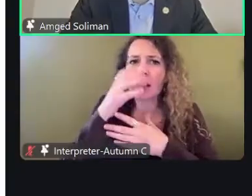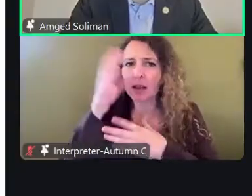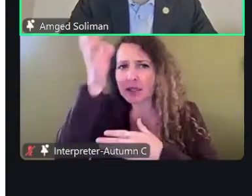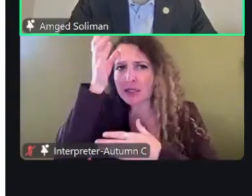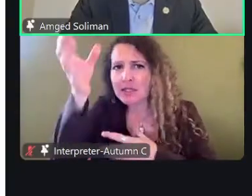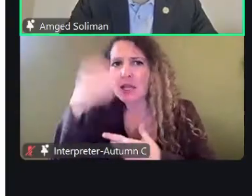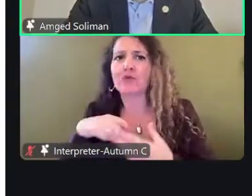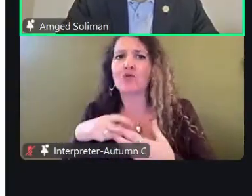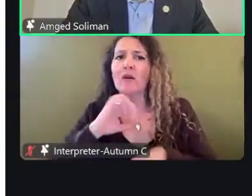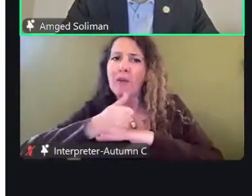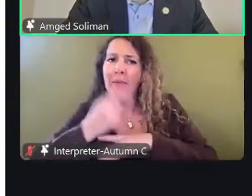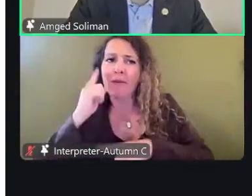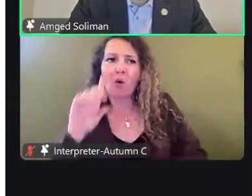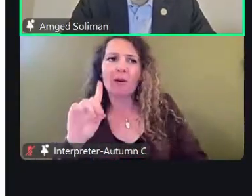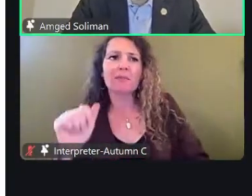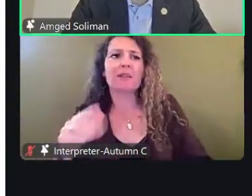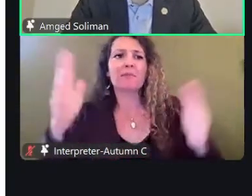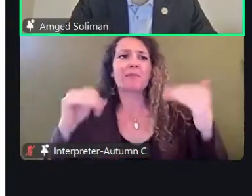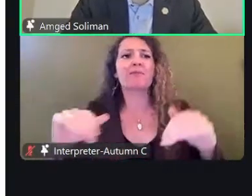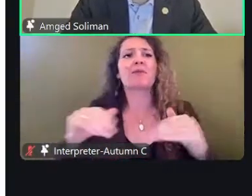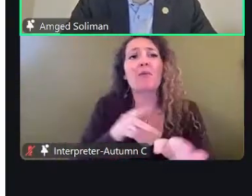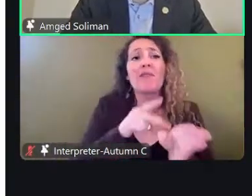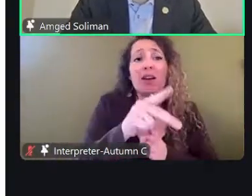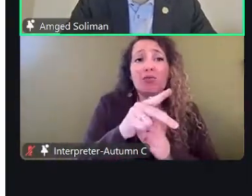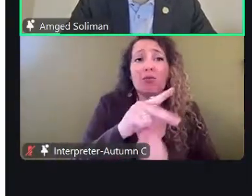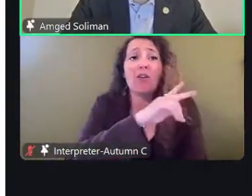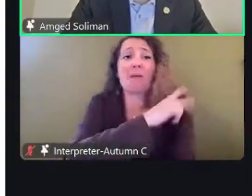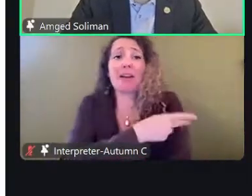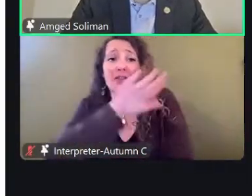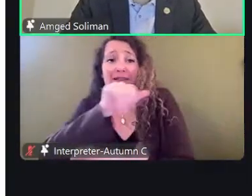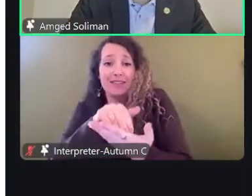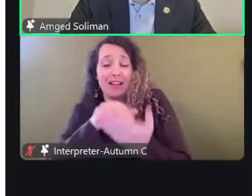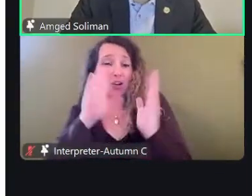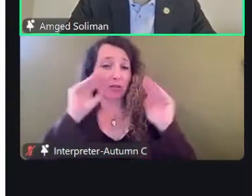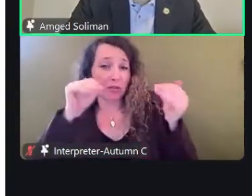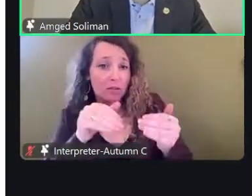professionalism and patient centered care. The third is legal obligations and responsibilities